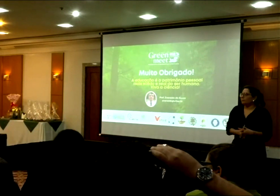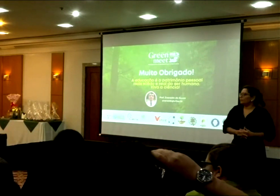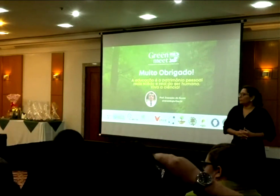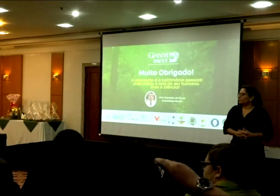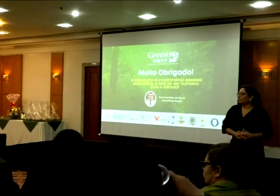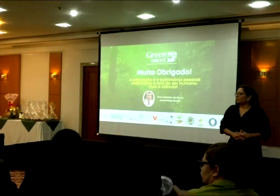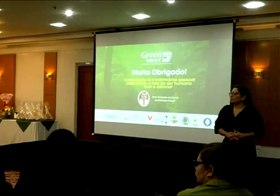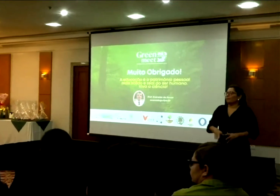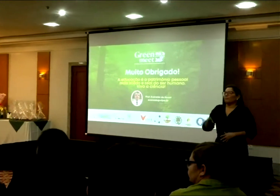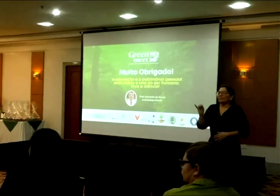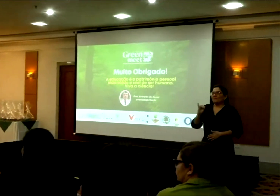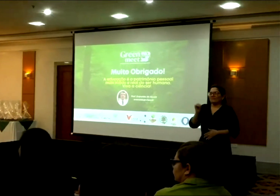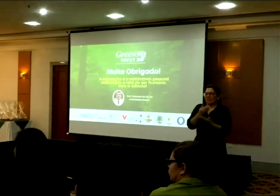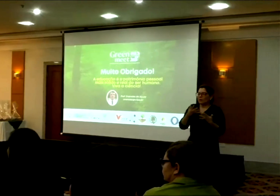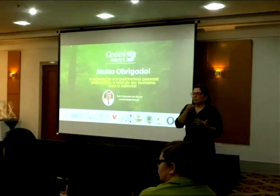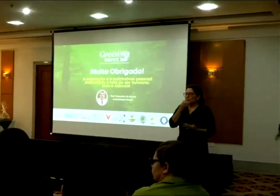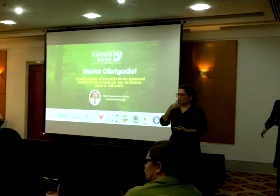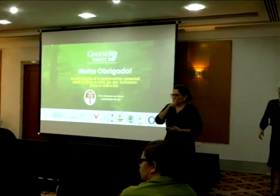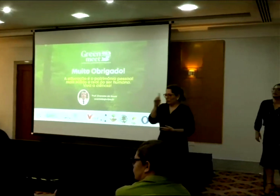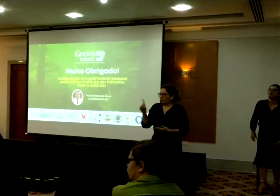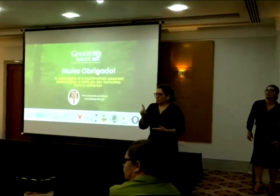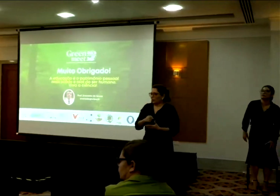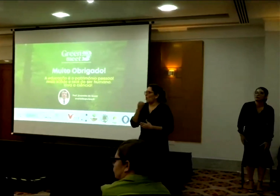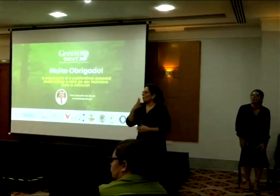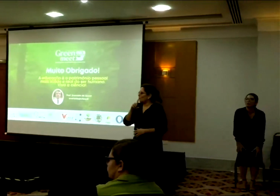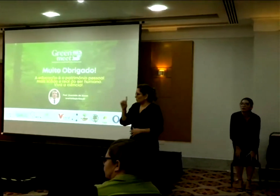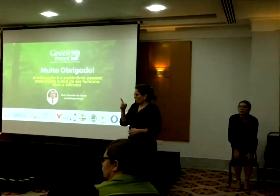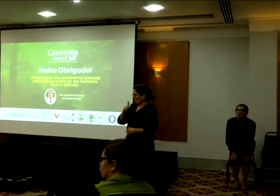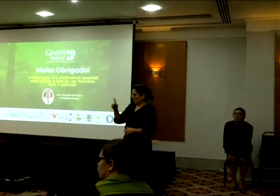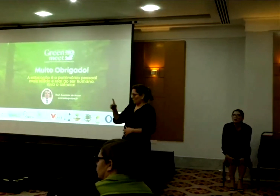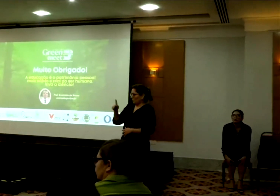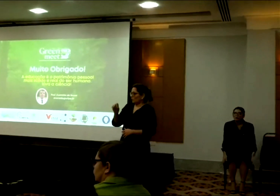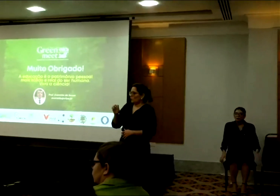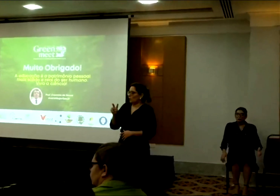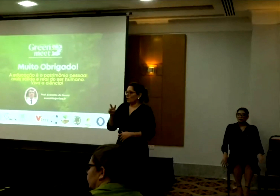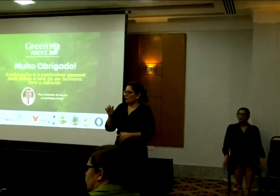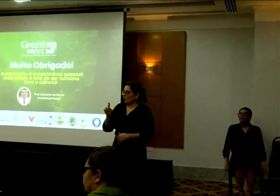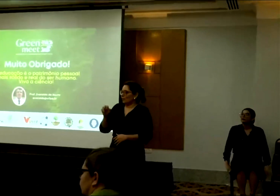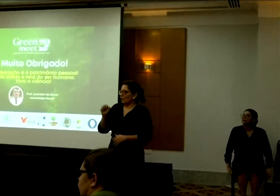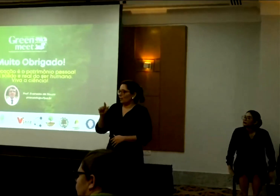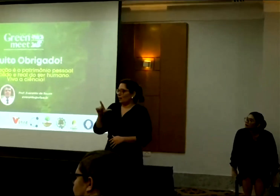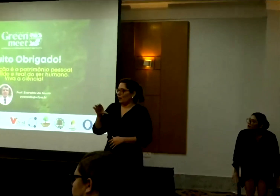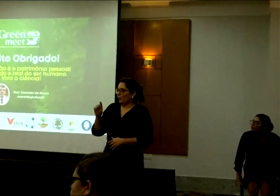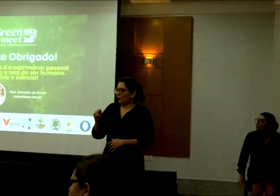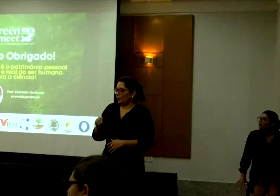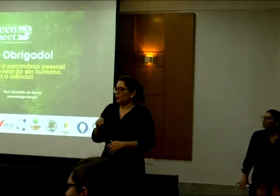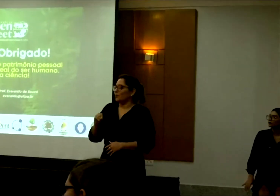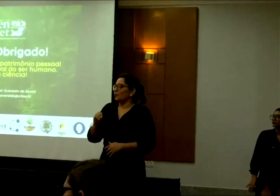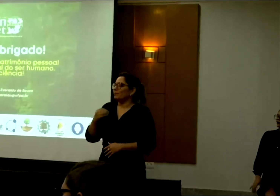hello everyone , good morning, good morning, Professor Geraldo, it's a pleasure here, listening, right